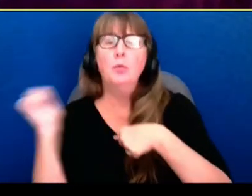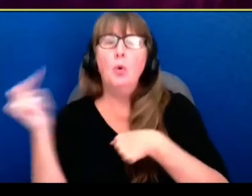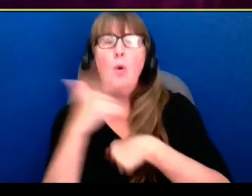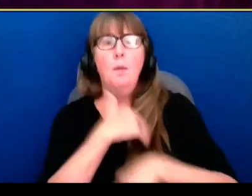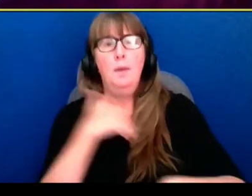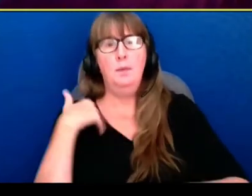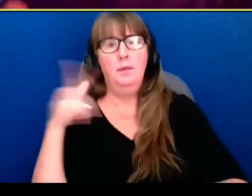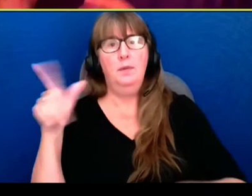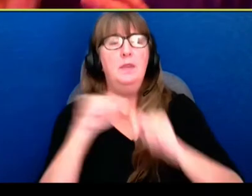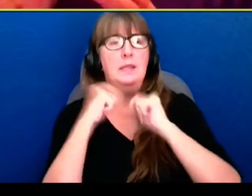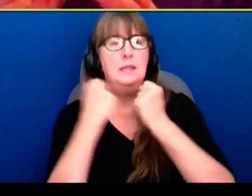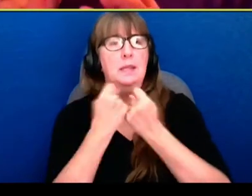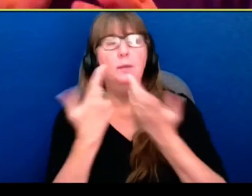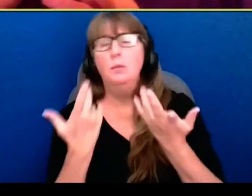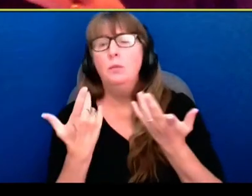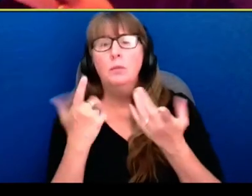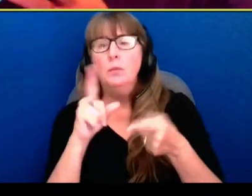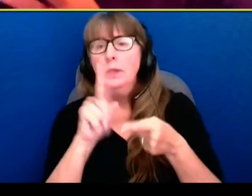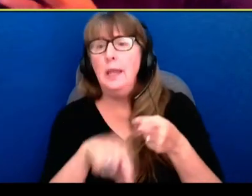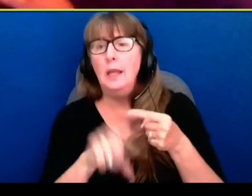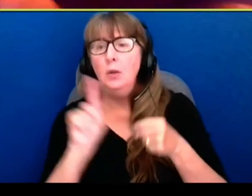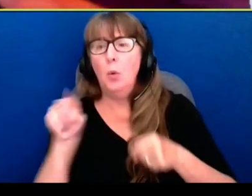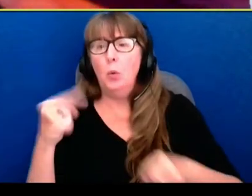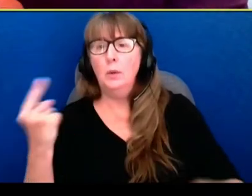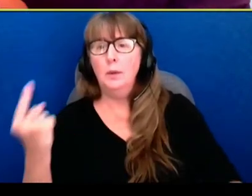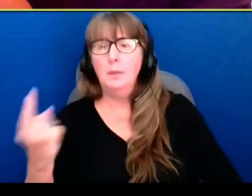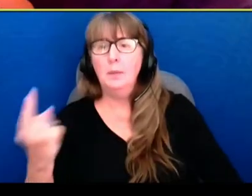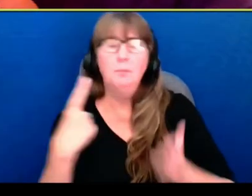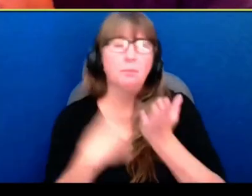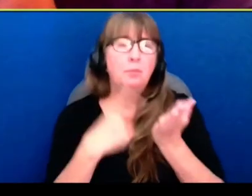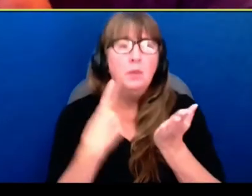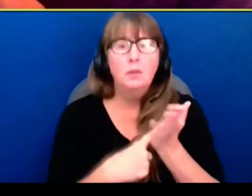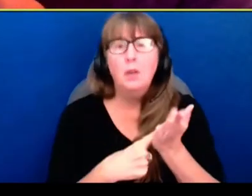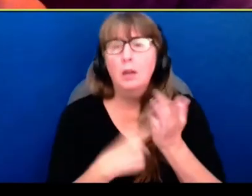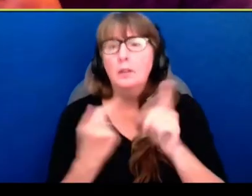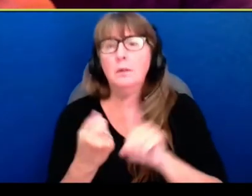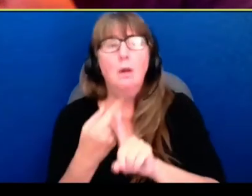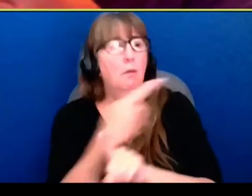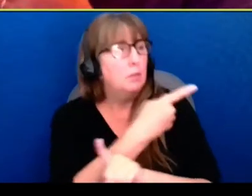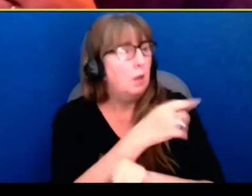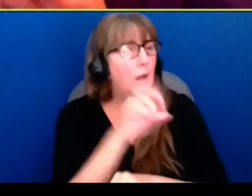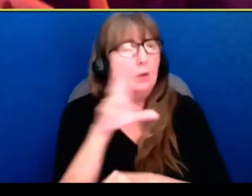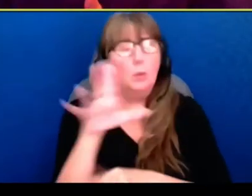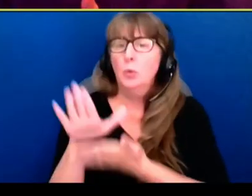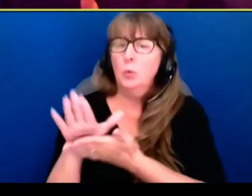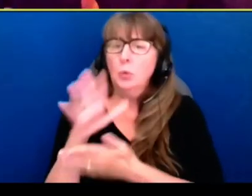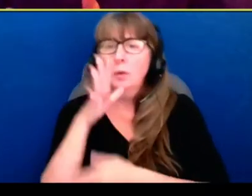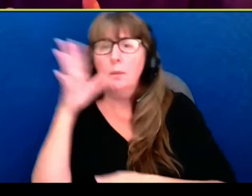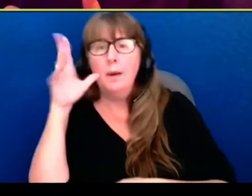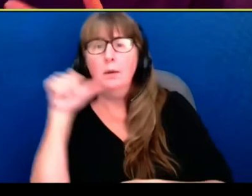It can't just be discussions off to the side or in school and the parents not being involved.